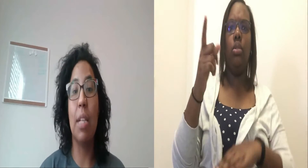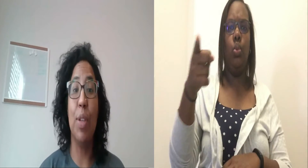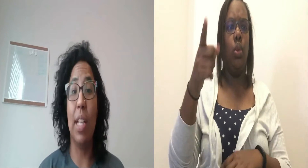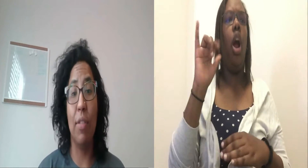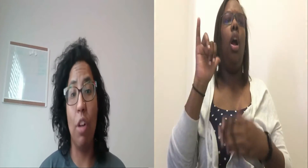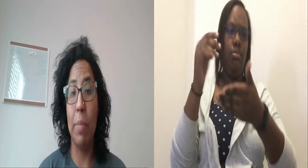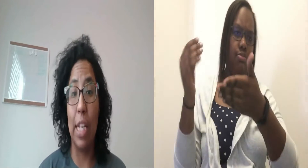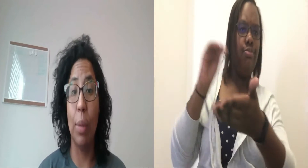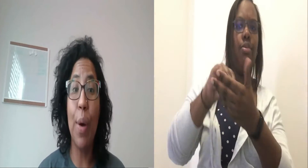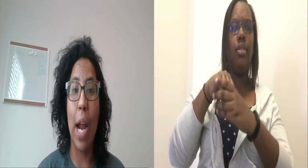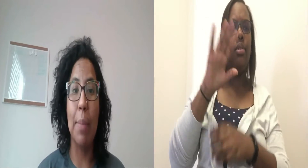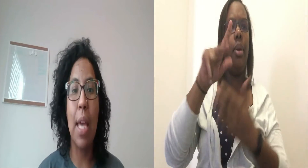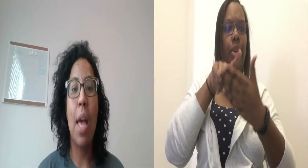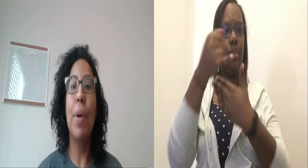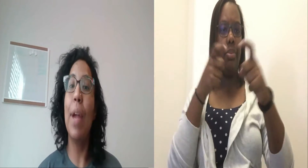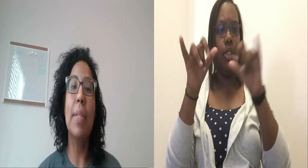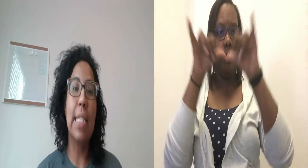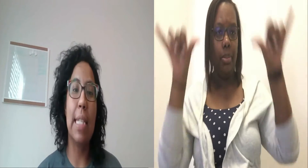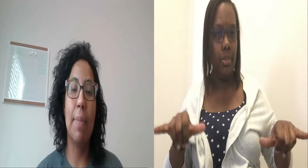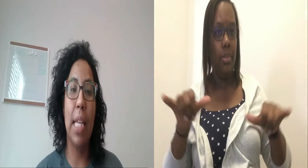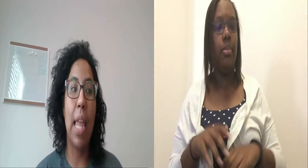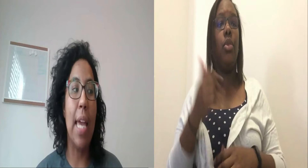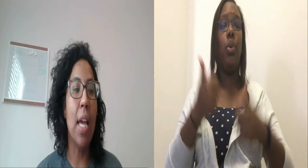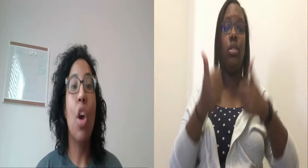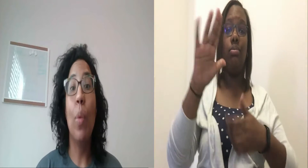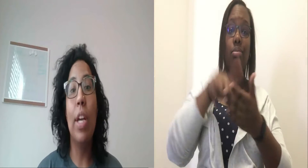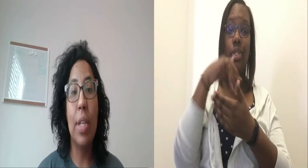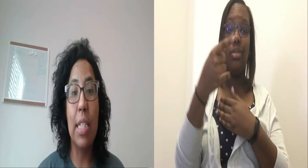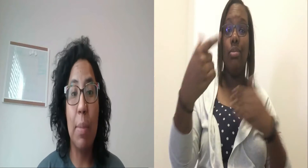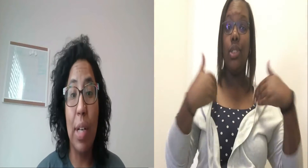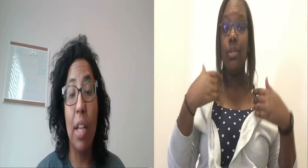community involvement in our programs but you're able to say something like we increase community